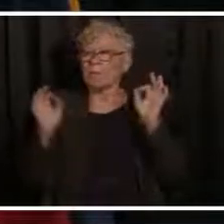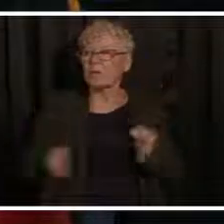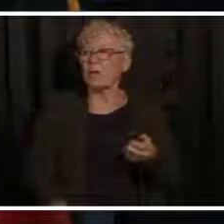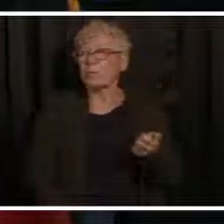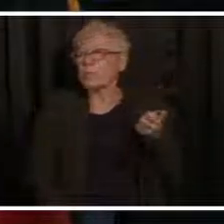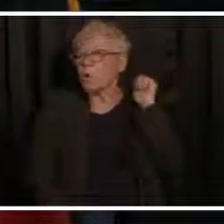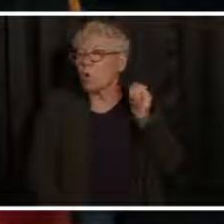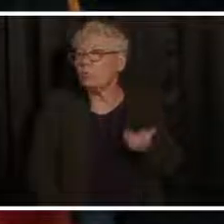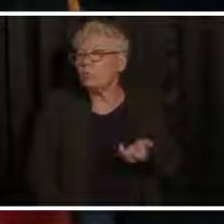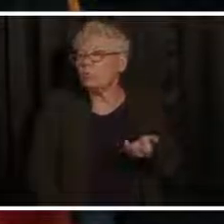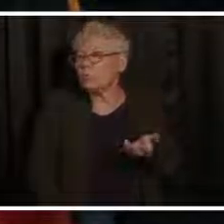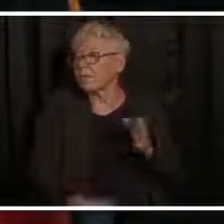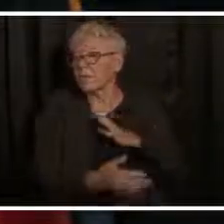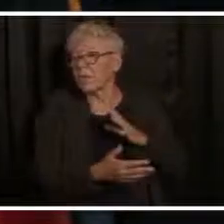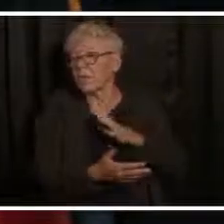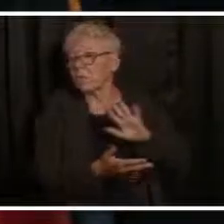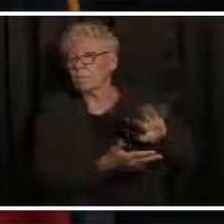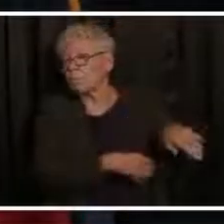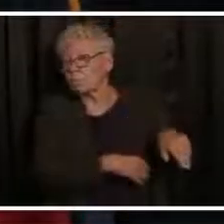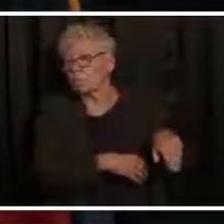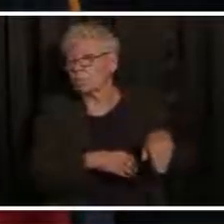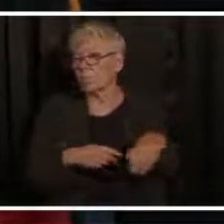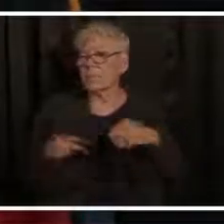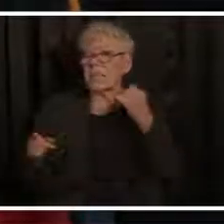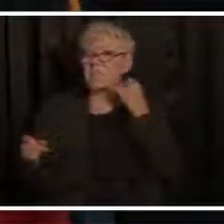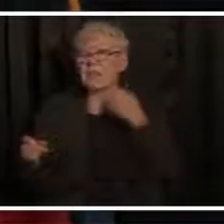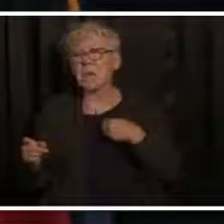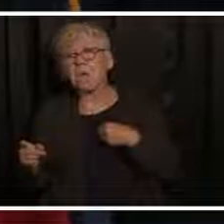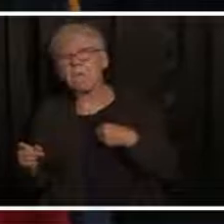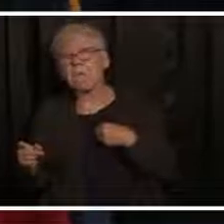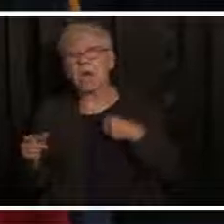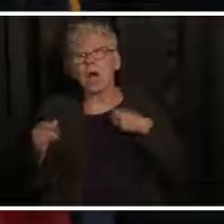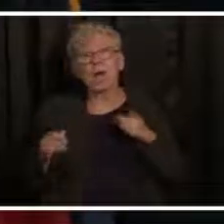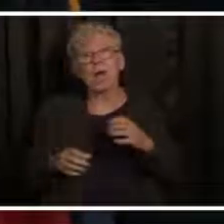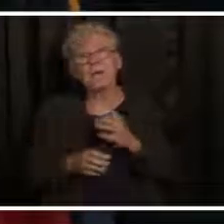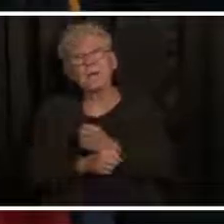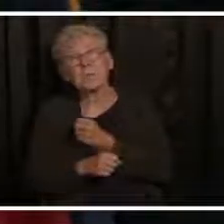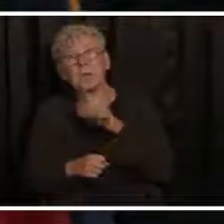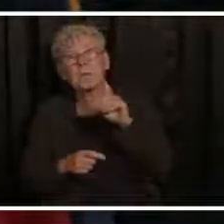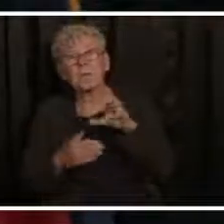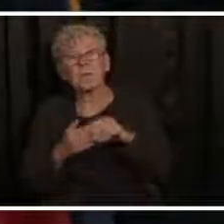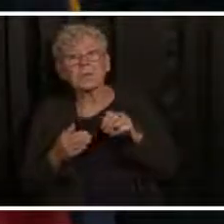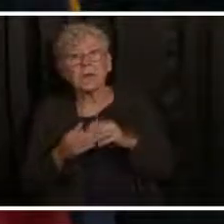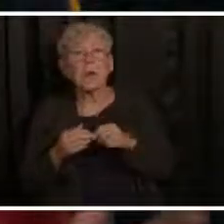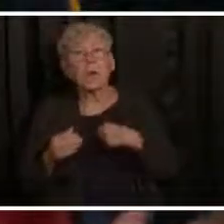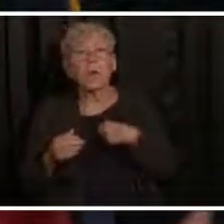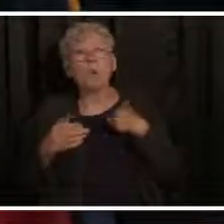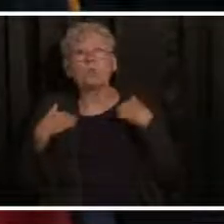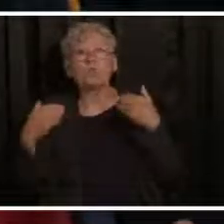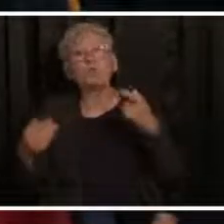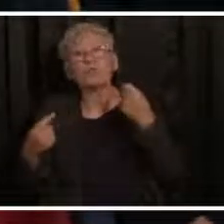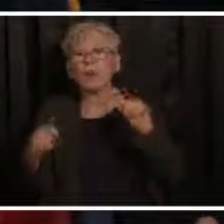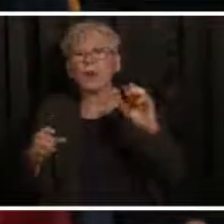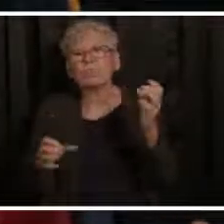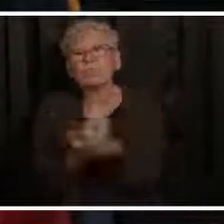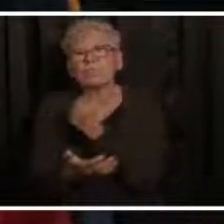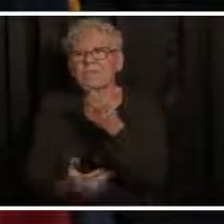million or to get 100 bucks at Walmart. I will but what you will find is there are uh that ten to 15% and and earlier in